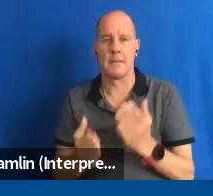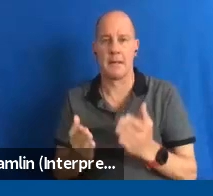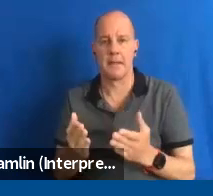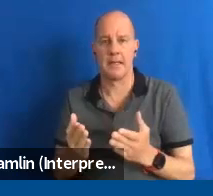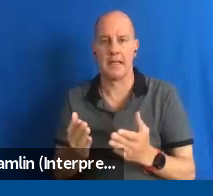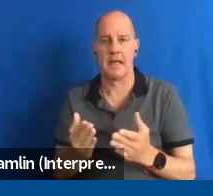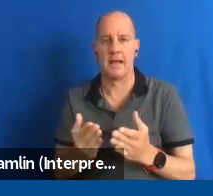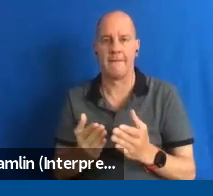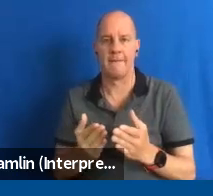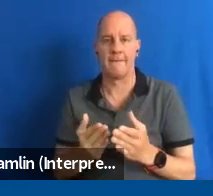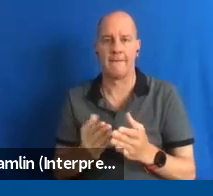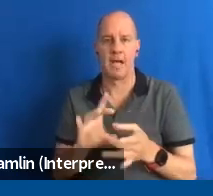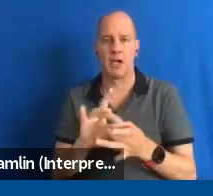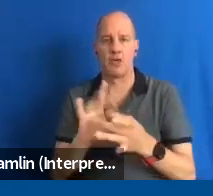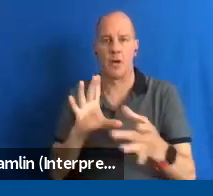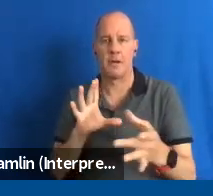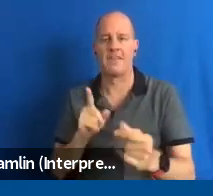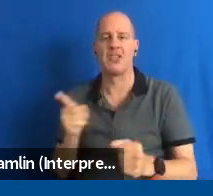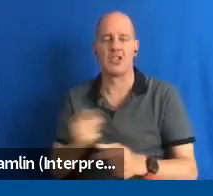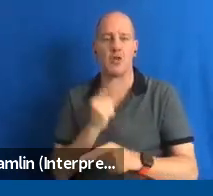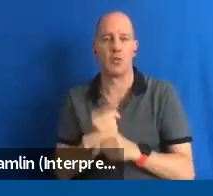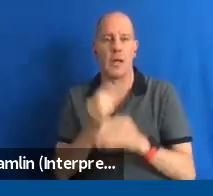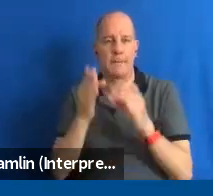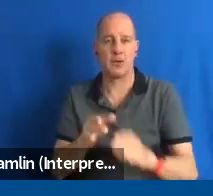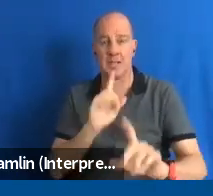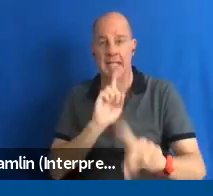and I think she might be the right person to answer this question,